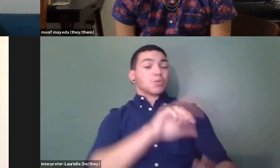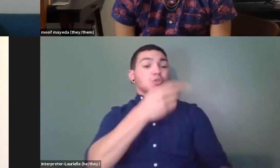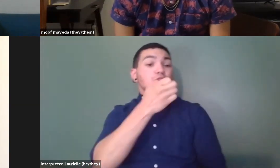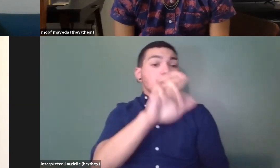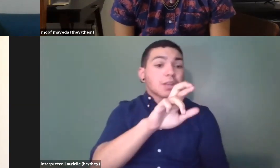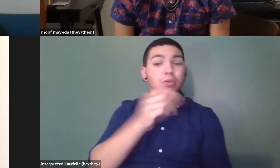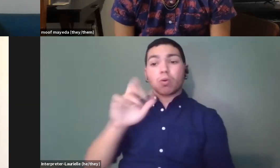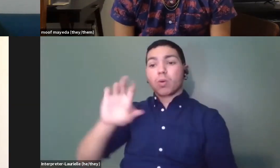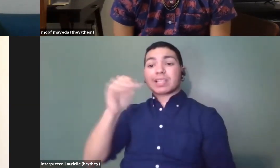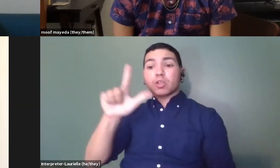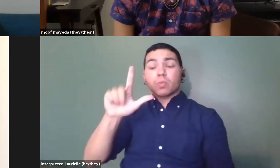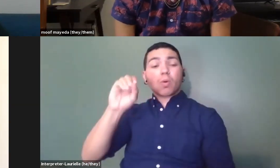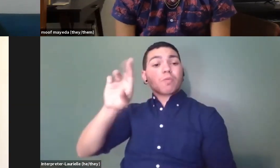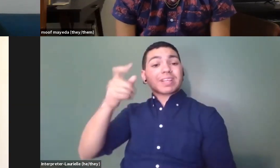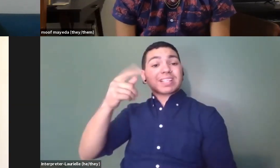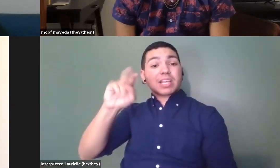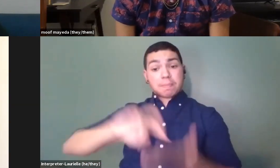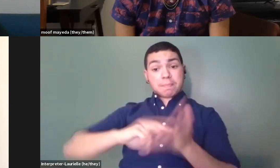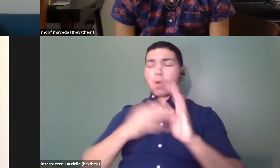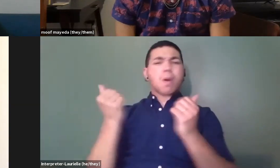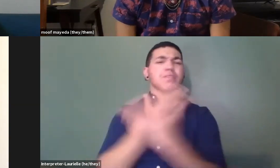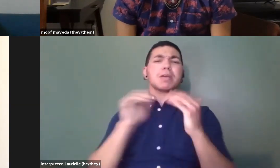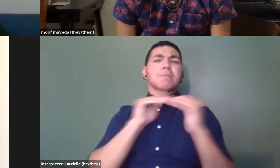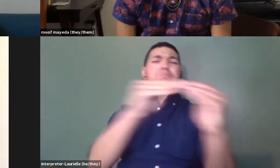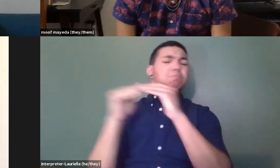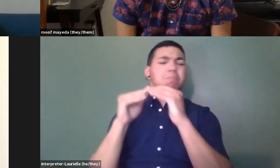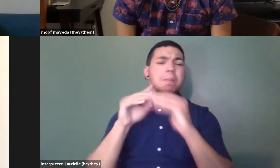leadership of individuals at the margins but keep all the power to themselves.